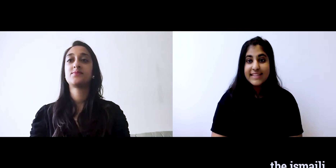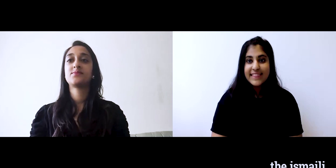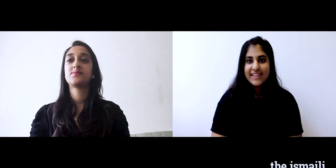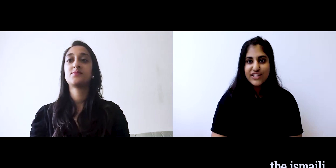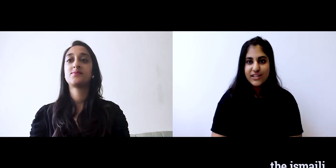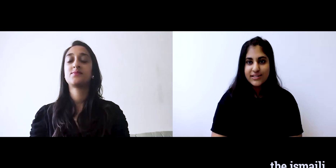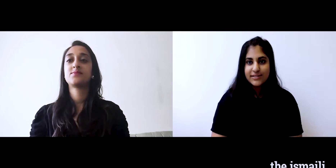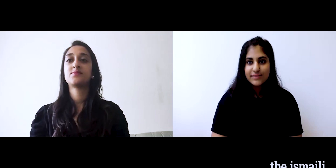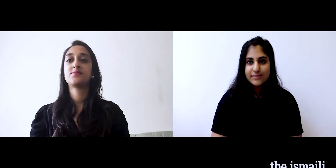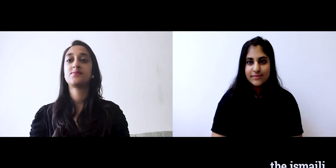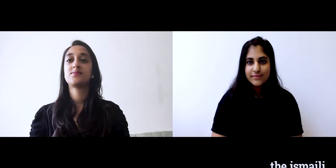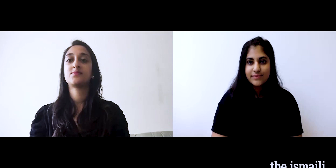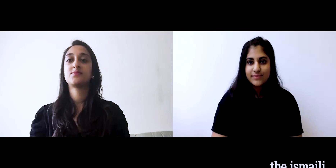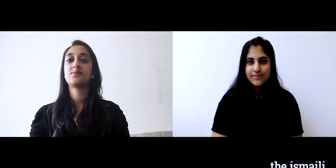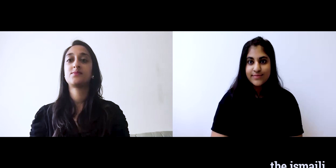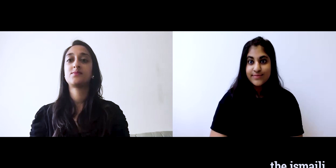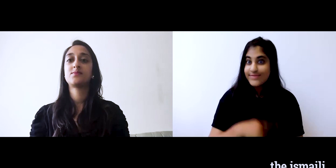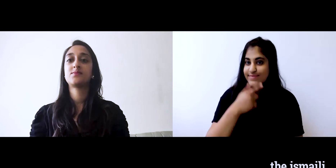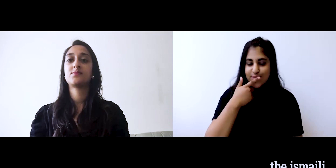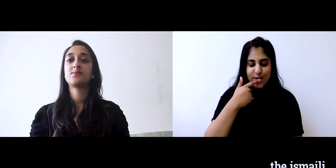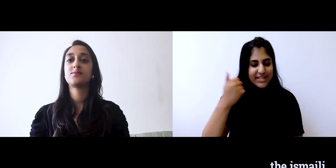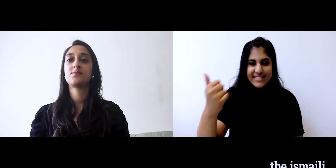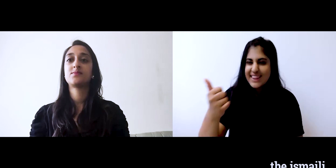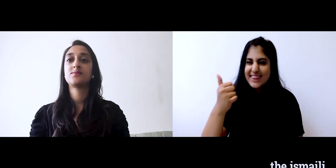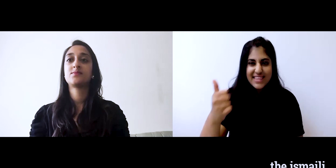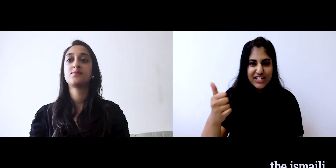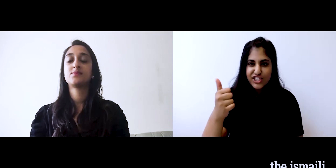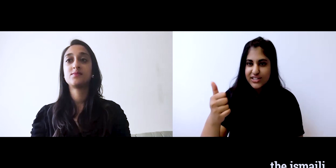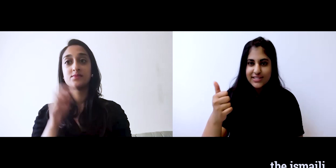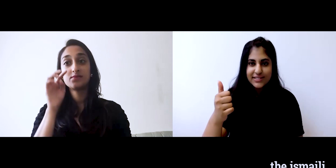Delicious